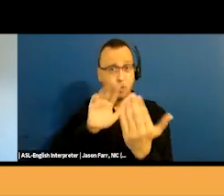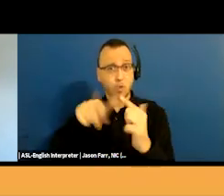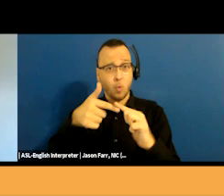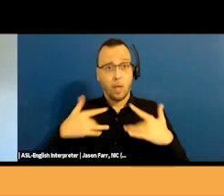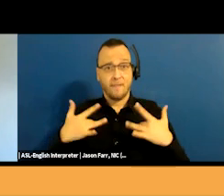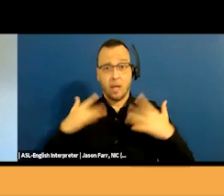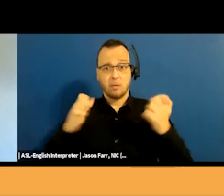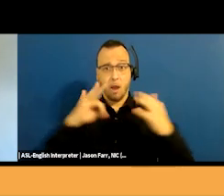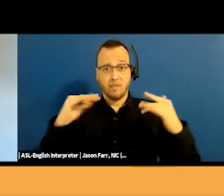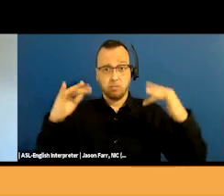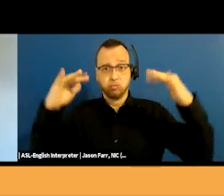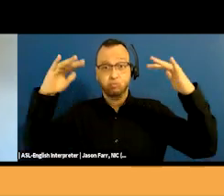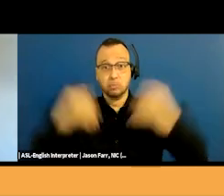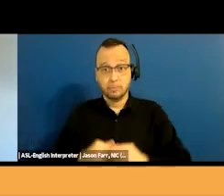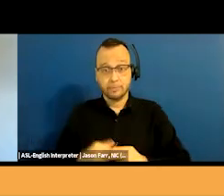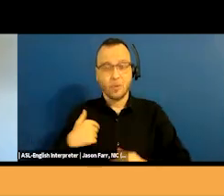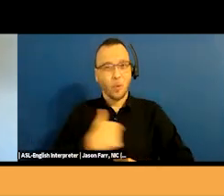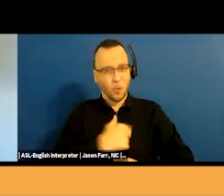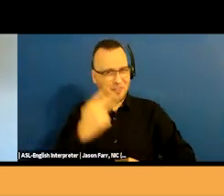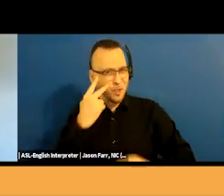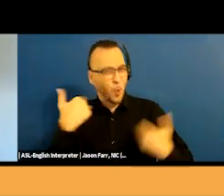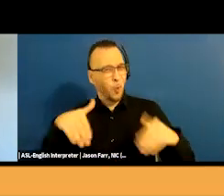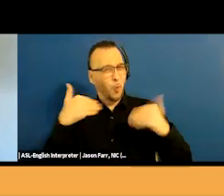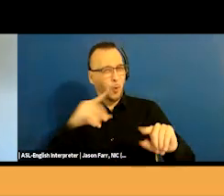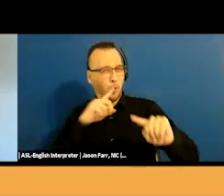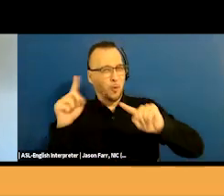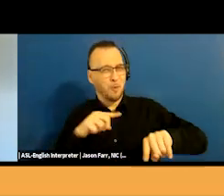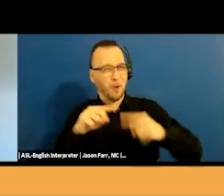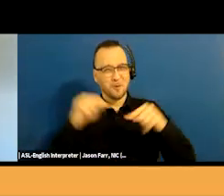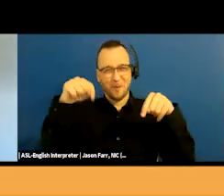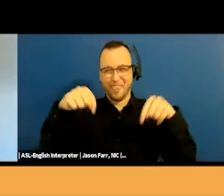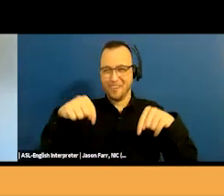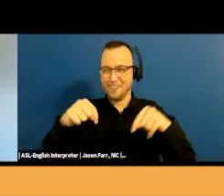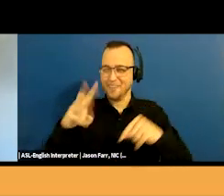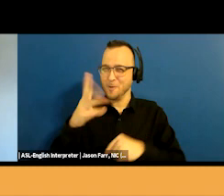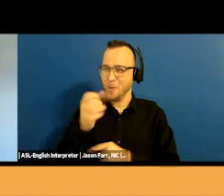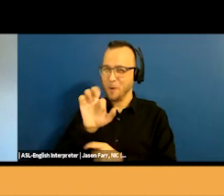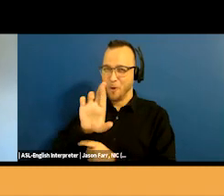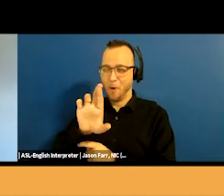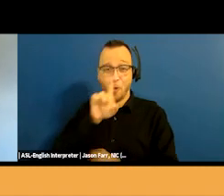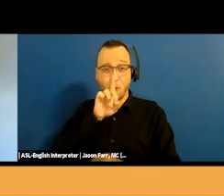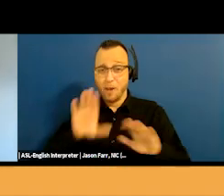of the Homeless and Housing Resource Center. Next slide. We are excited that you are joining us today